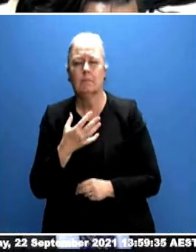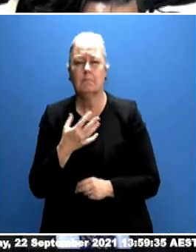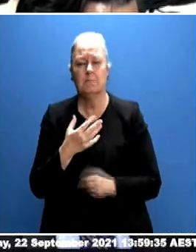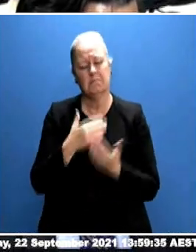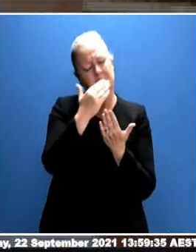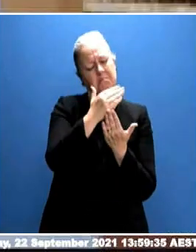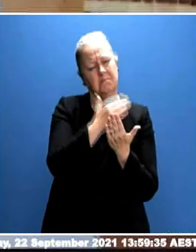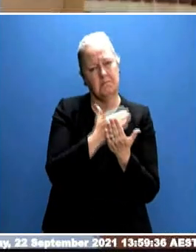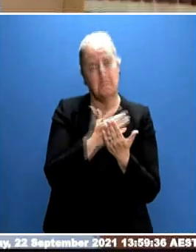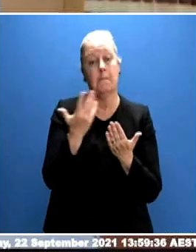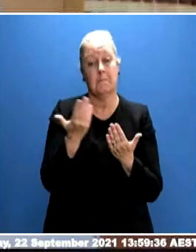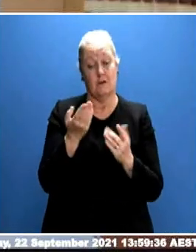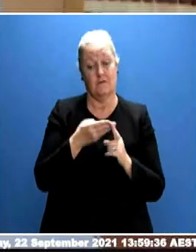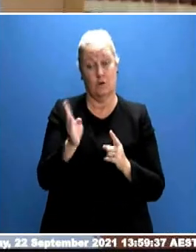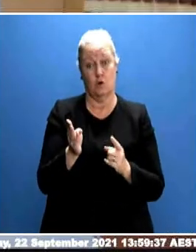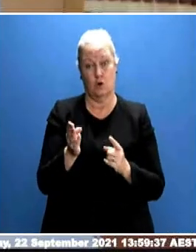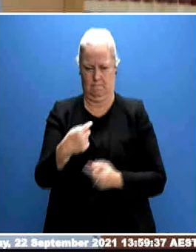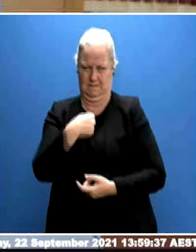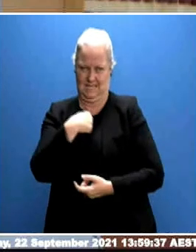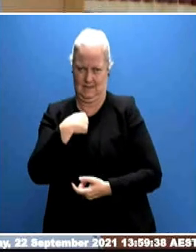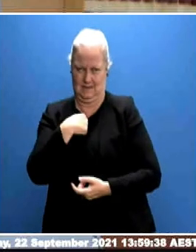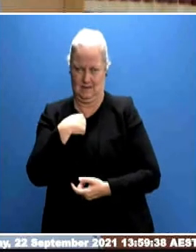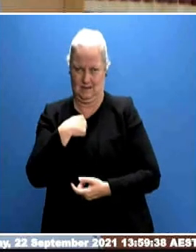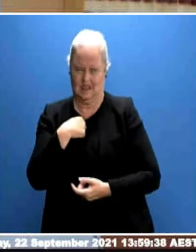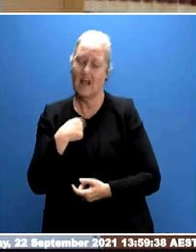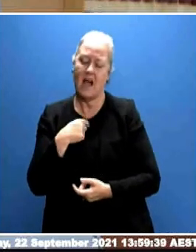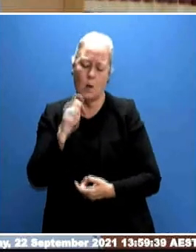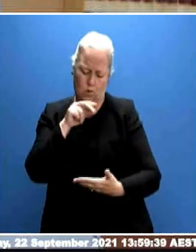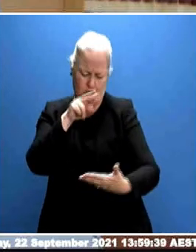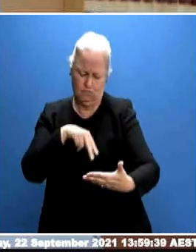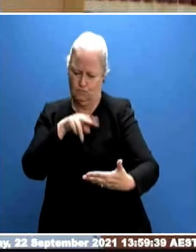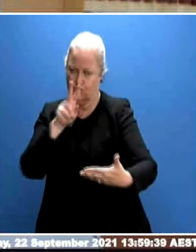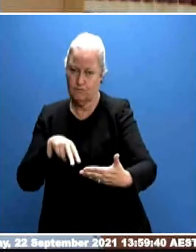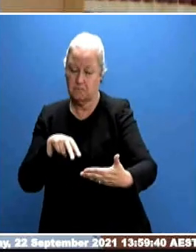me and I can --- all I can do is approve whether they are admitted.